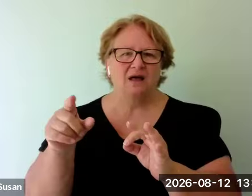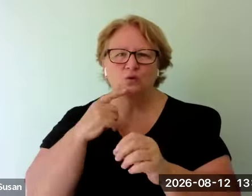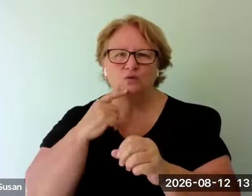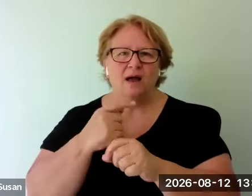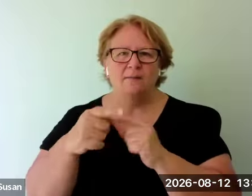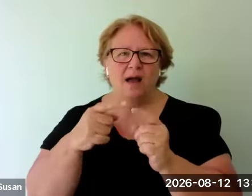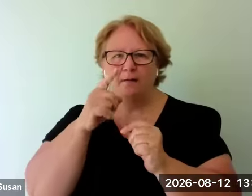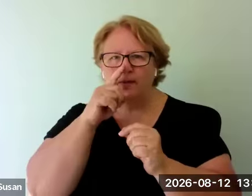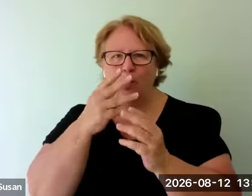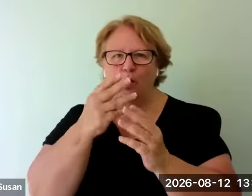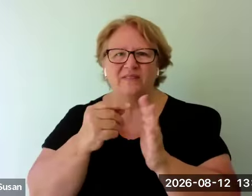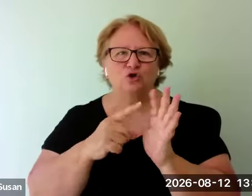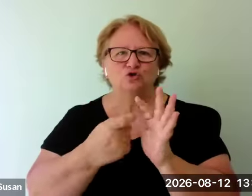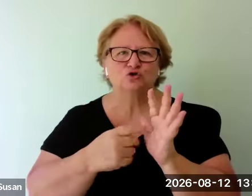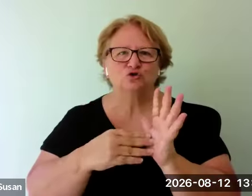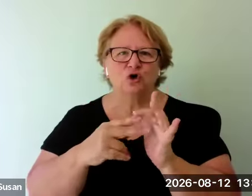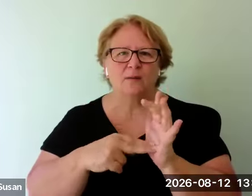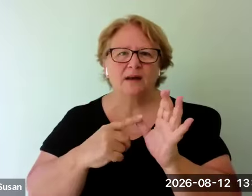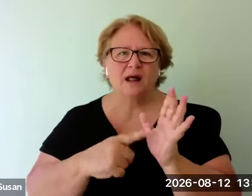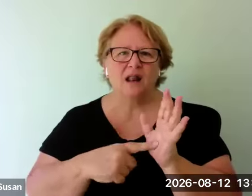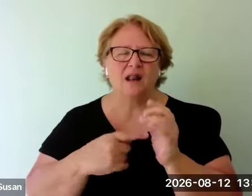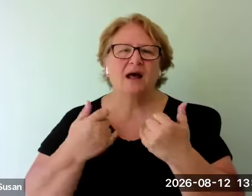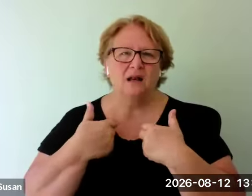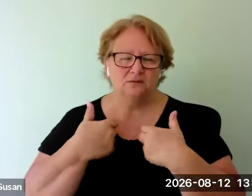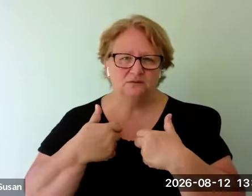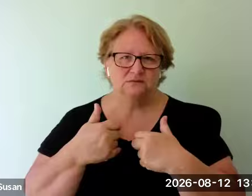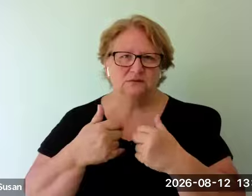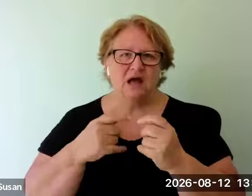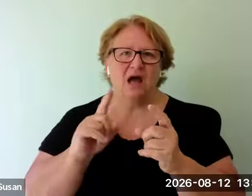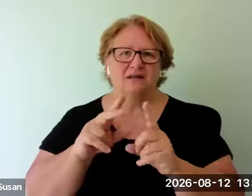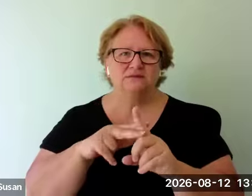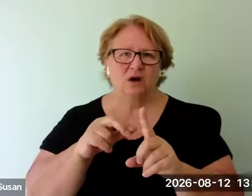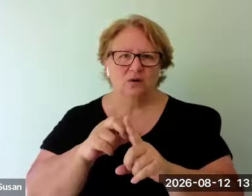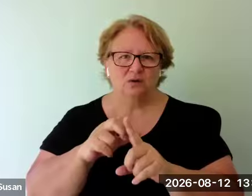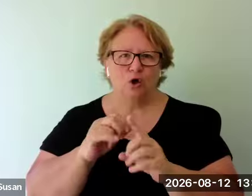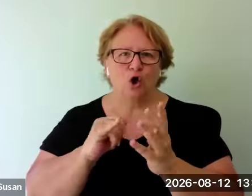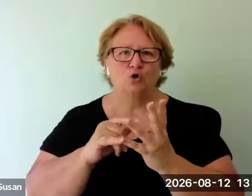to the next - just framing of the next question because it's